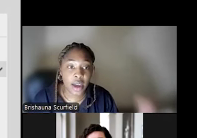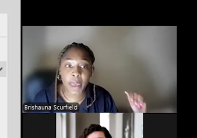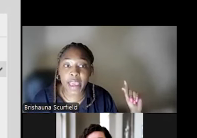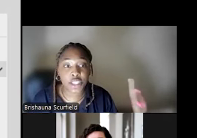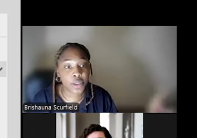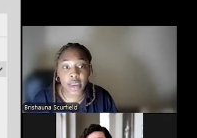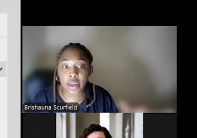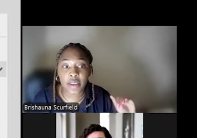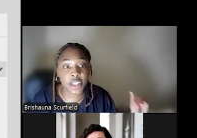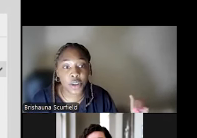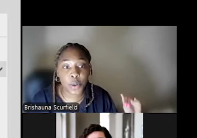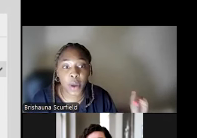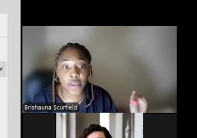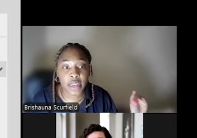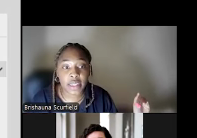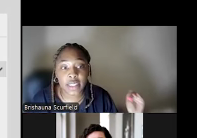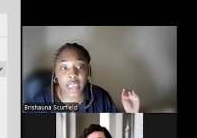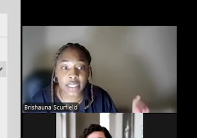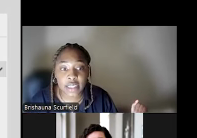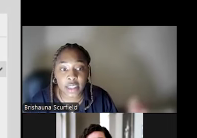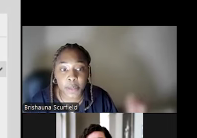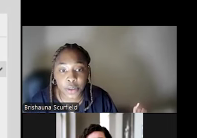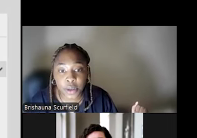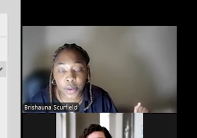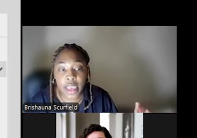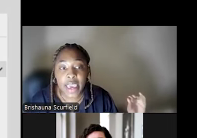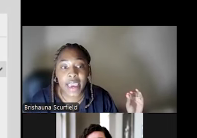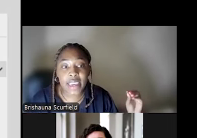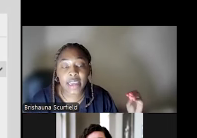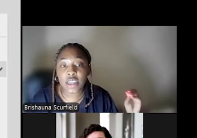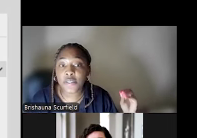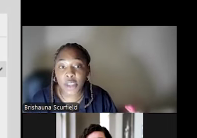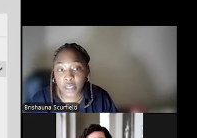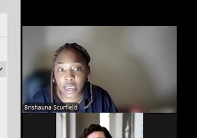um, a student, a visitor, whoever it is that's accessing this material, it gets confusing